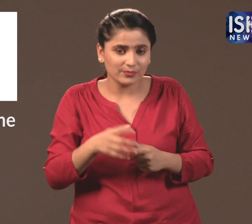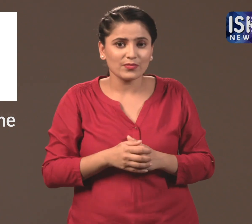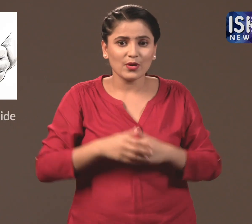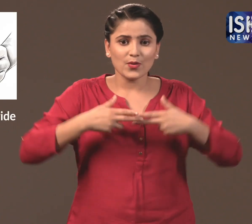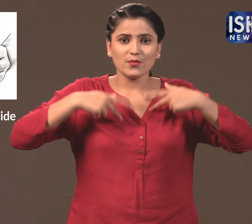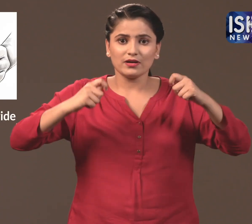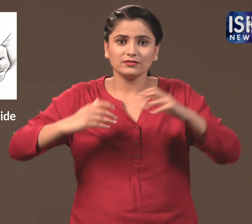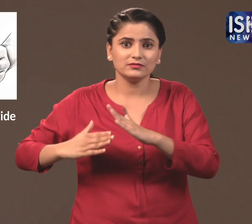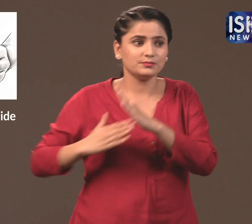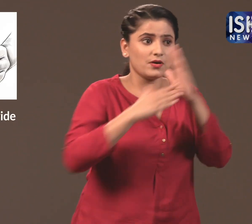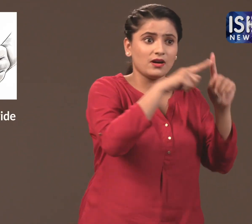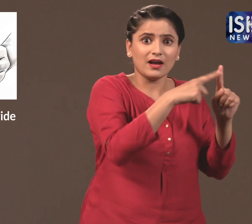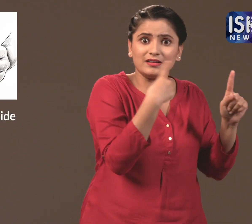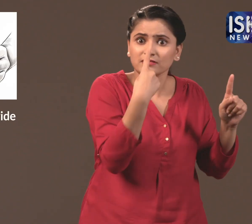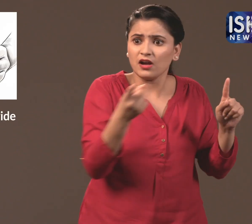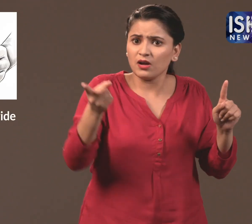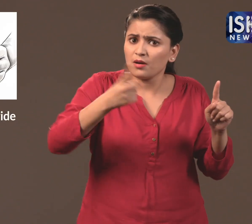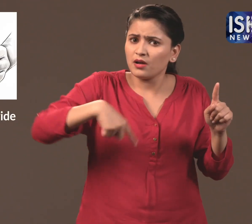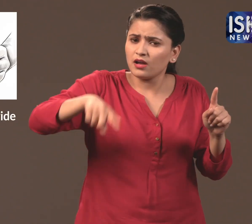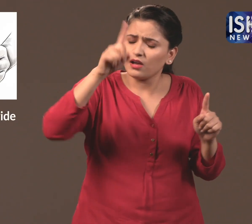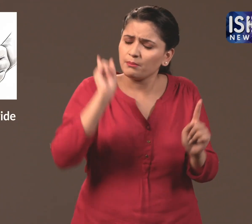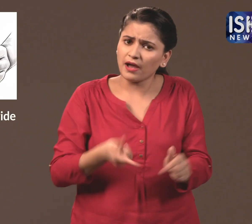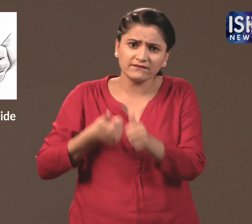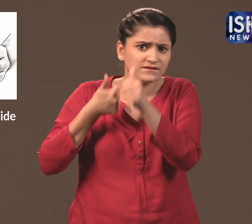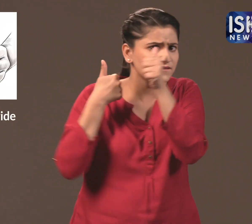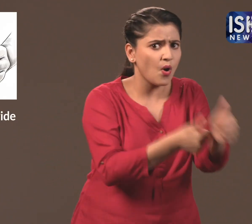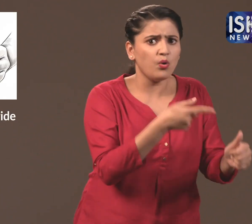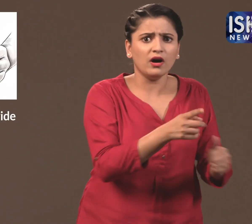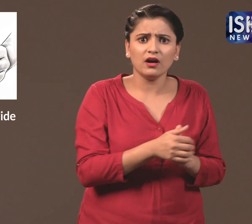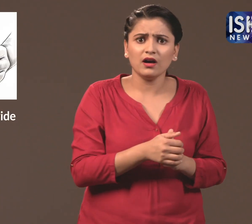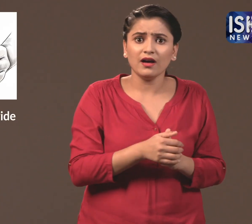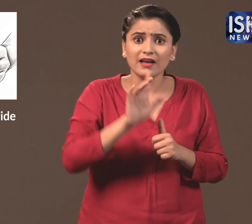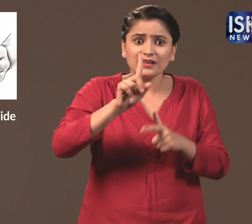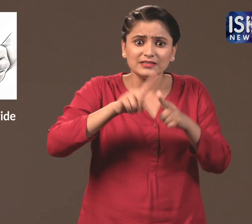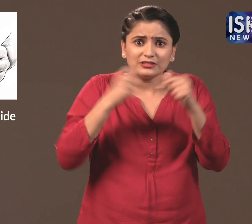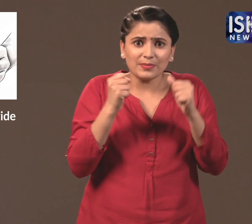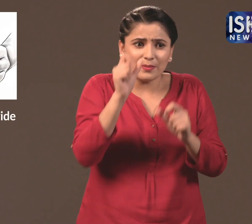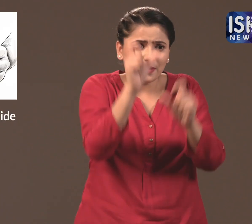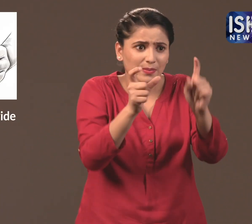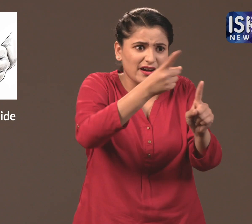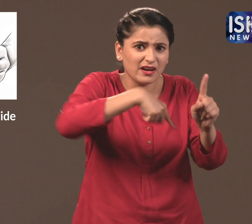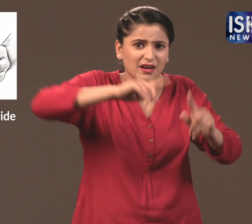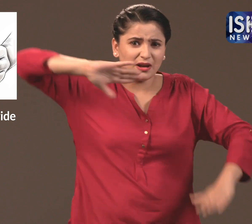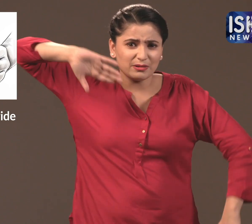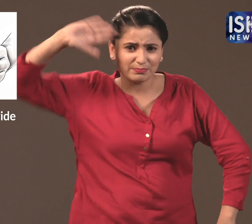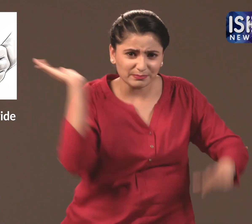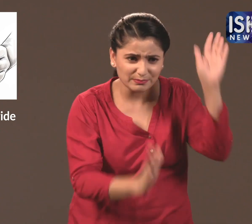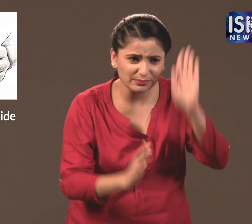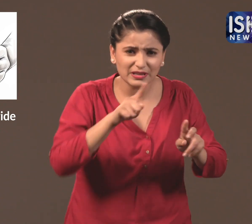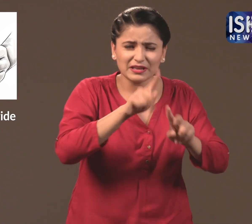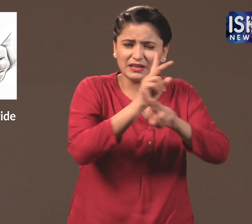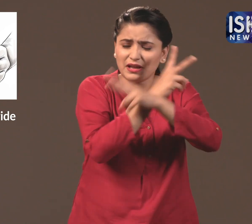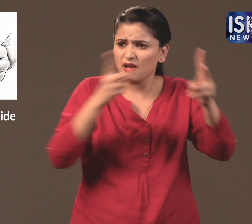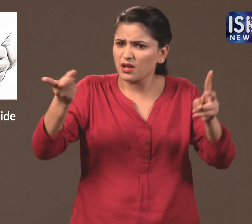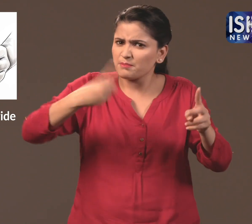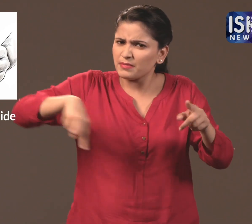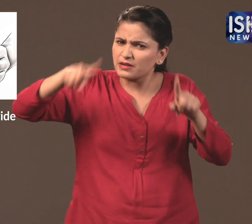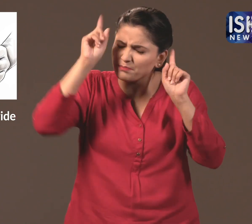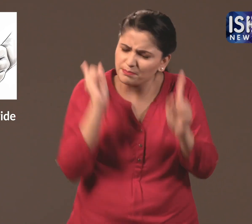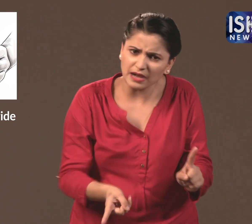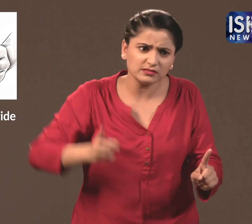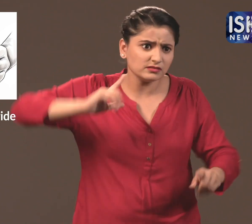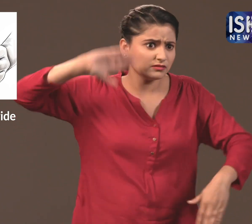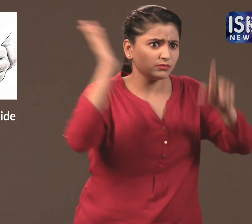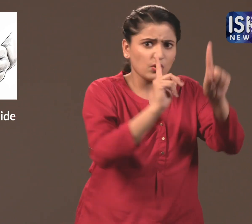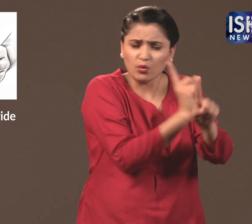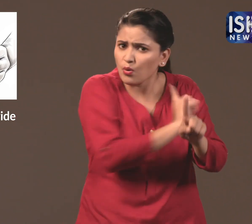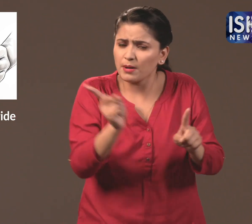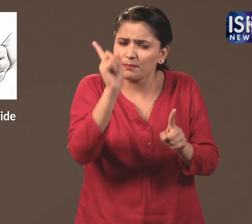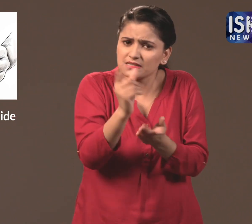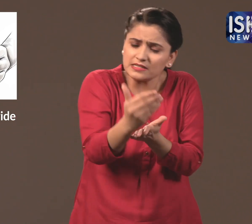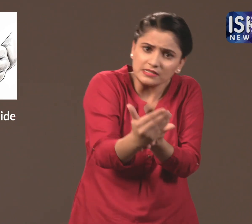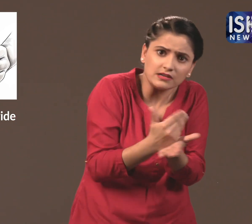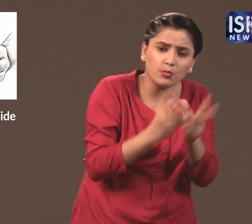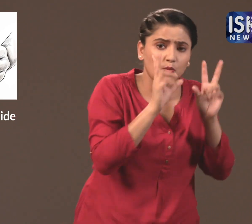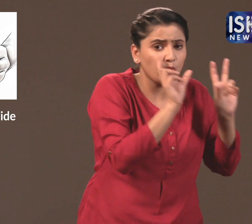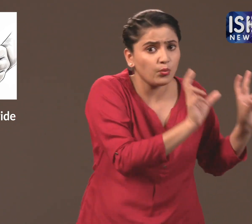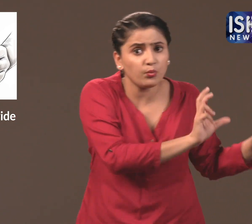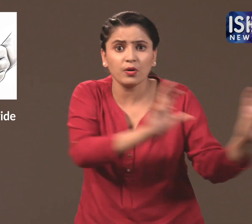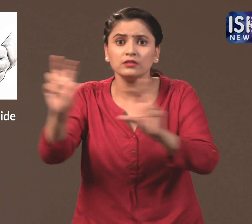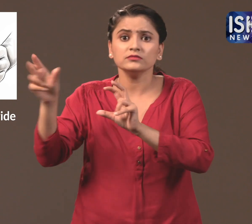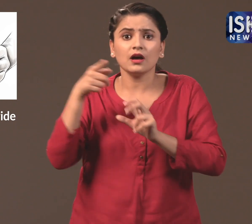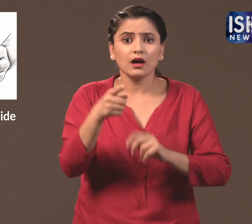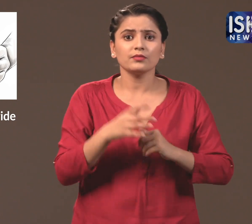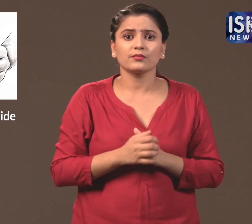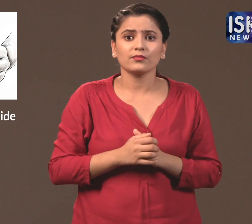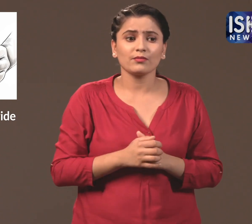that the Supreme Court has ordered to prevent assaults and threats against the Kashmiris.